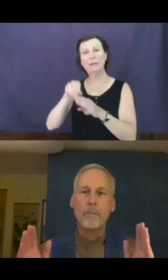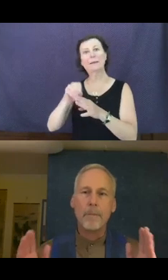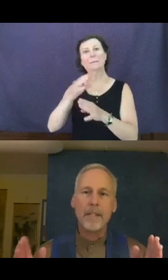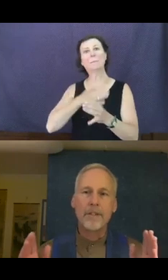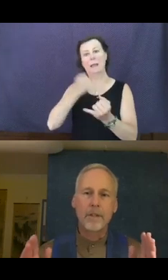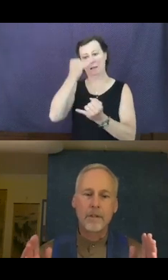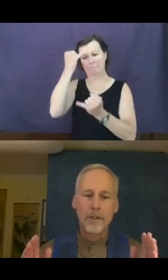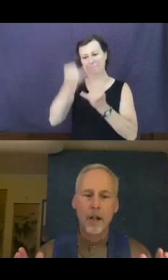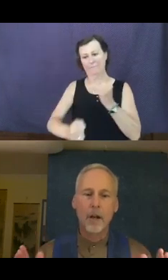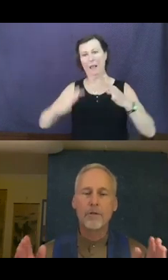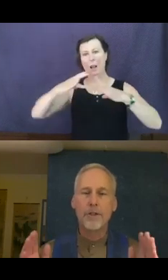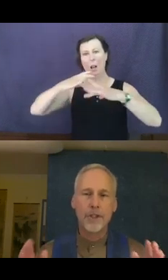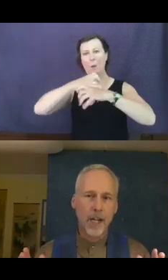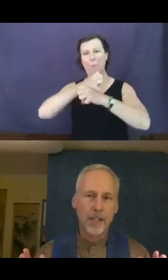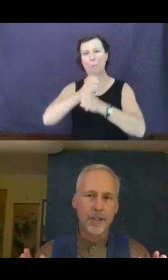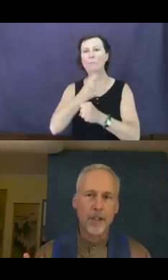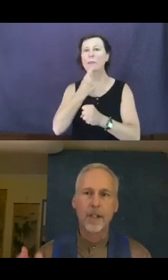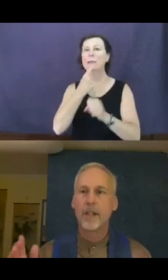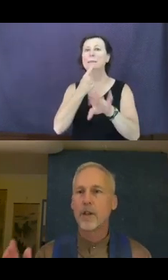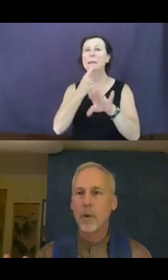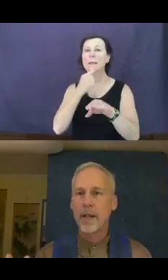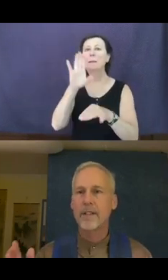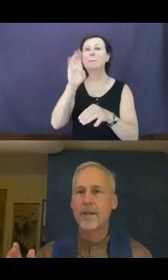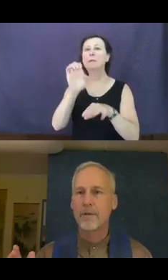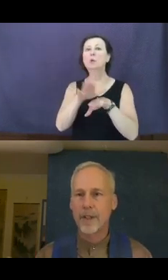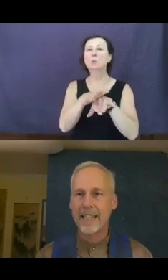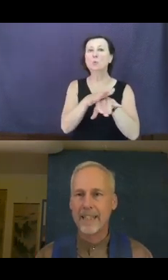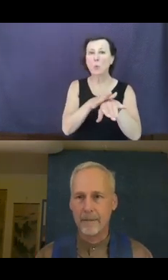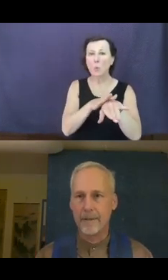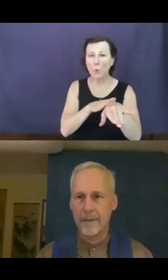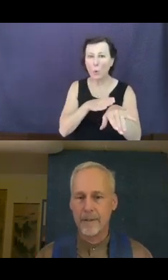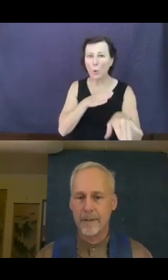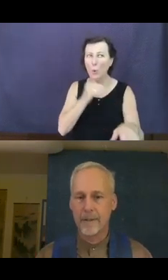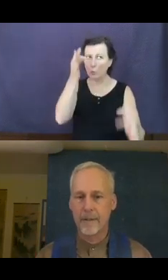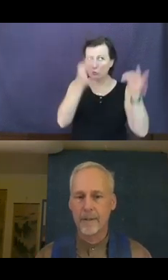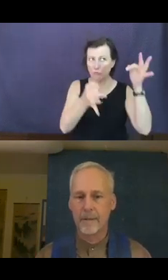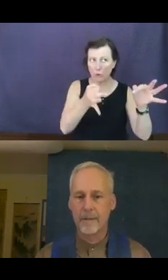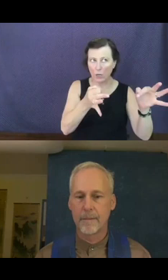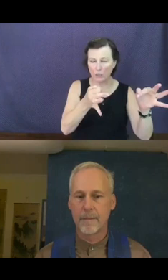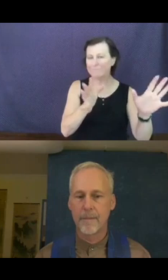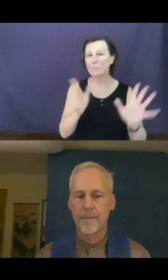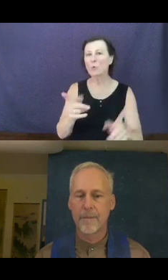"Be slow to judge, quick to forgive."